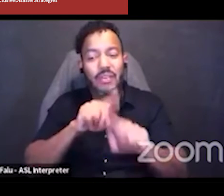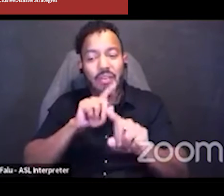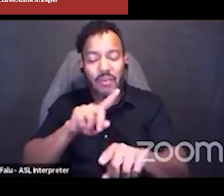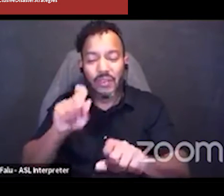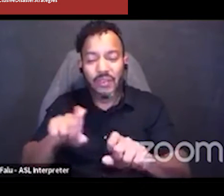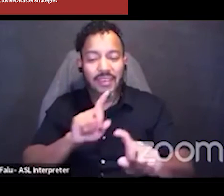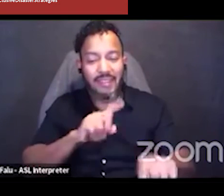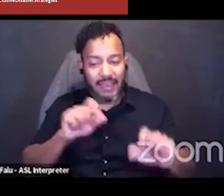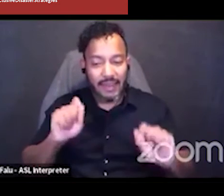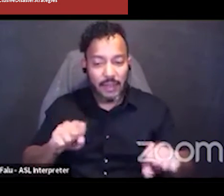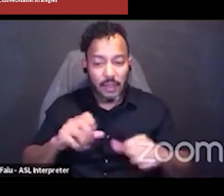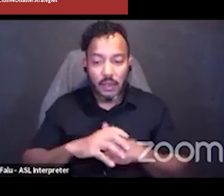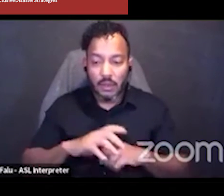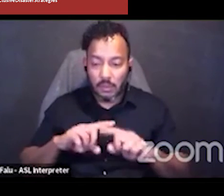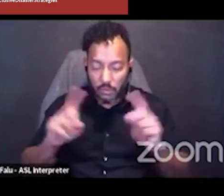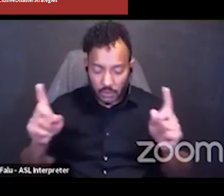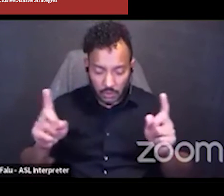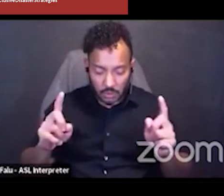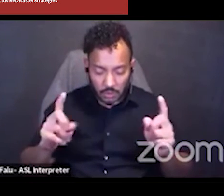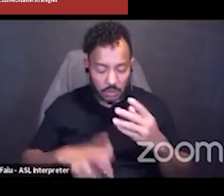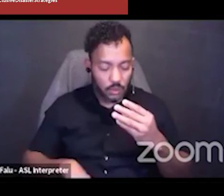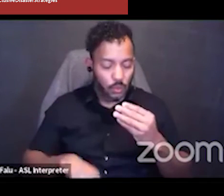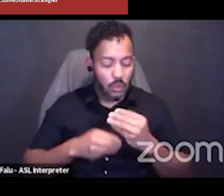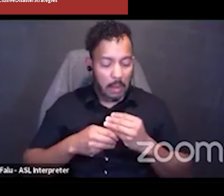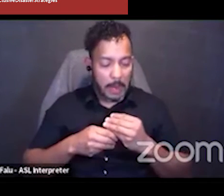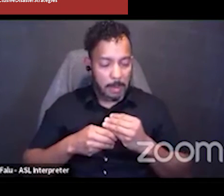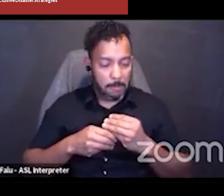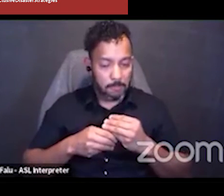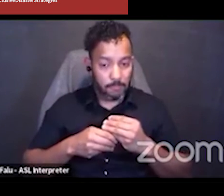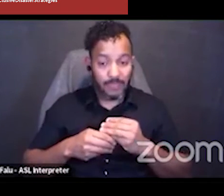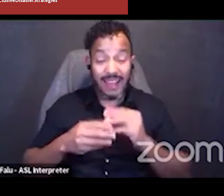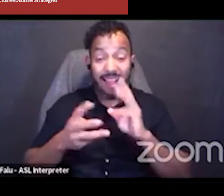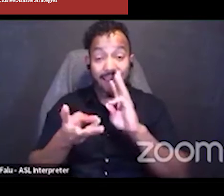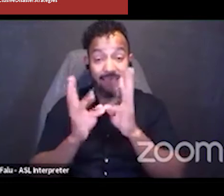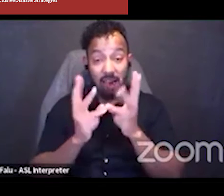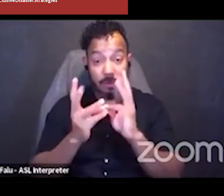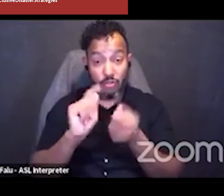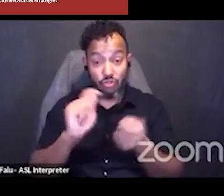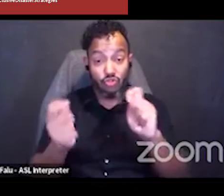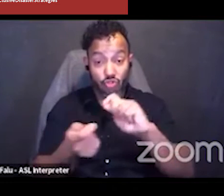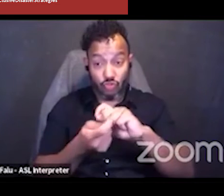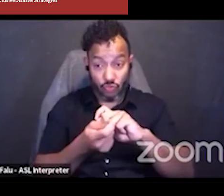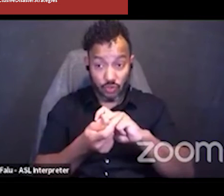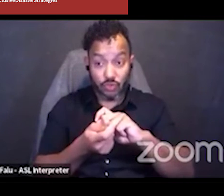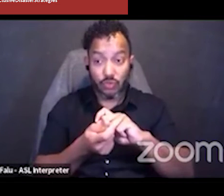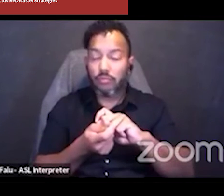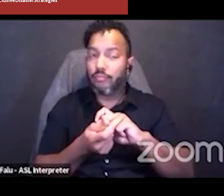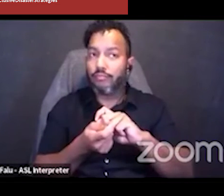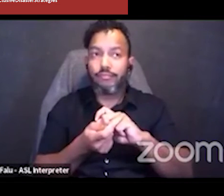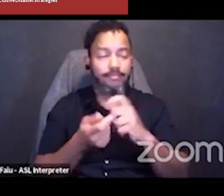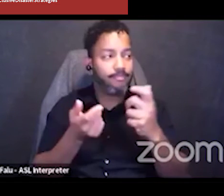But just to add that, climate change, whether you call it that or whether you see that a